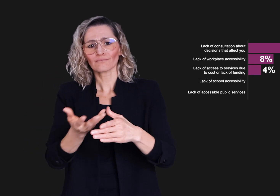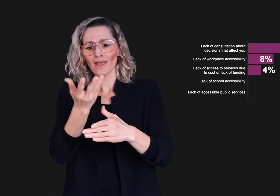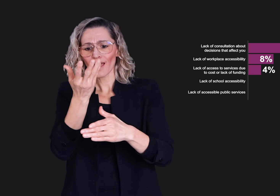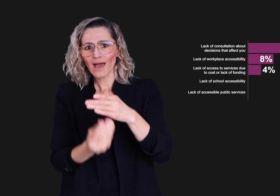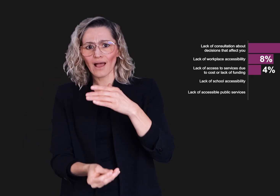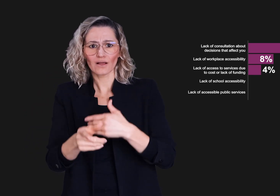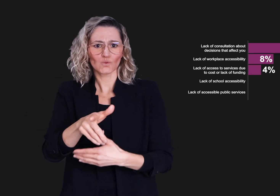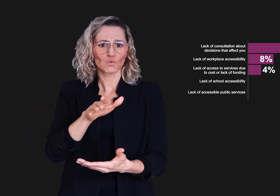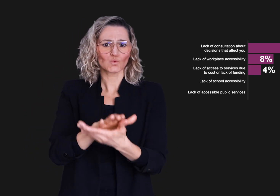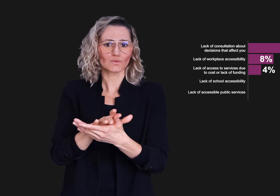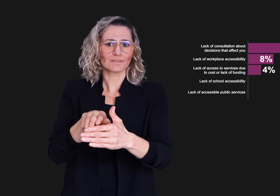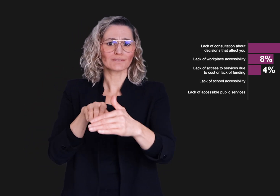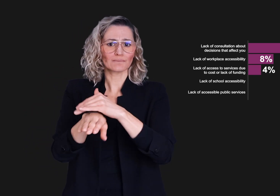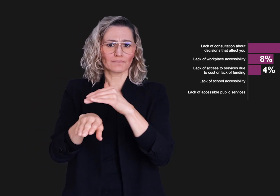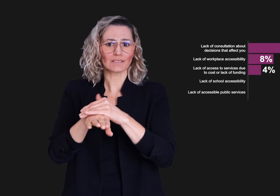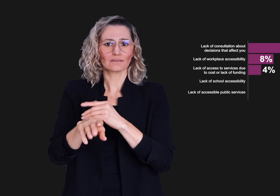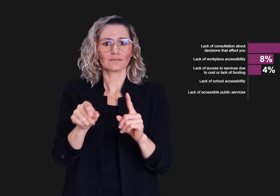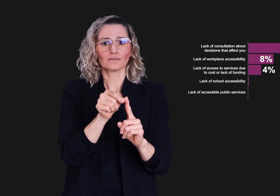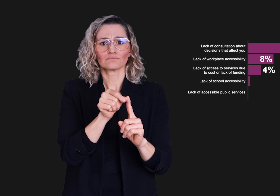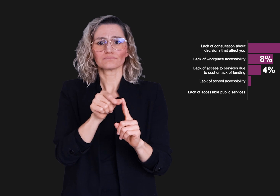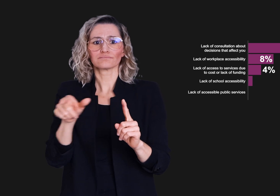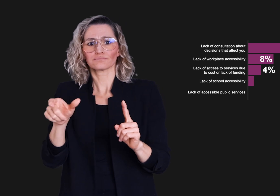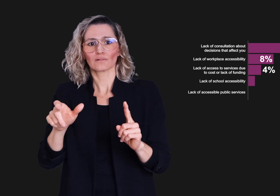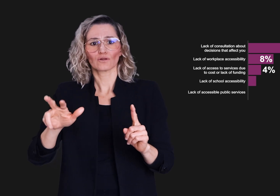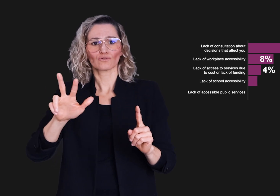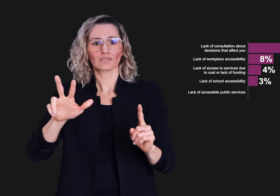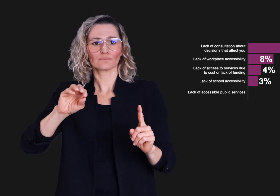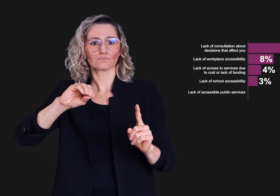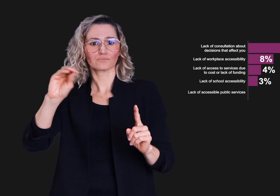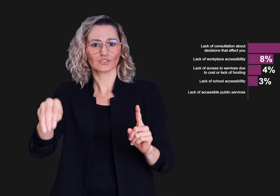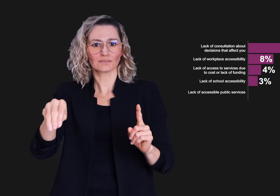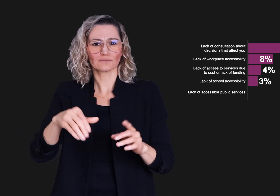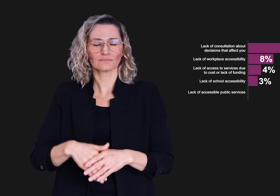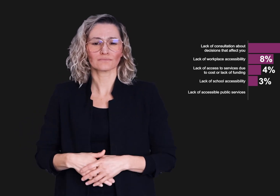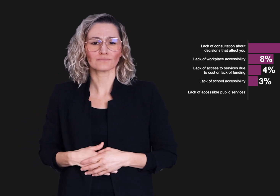Lack of school accessibility - 3%